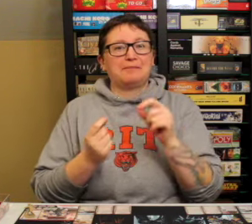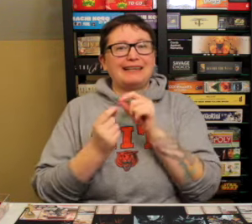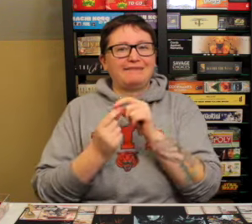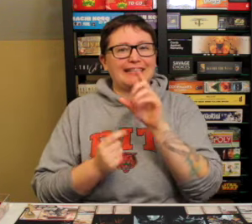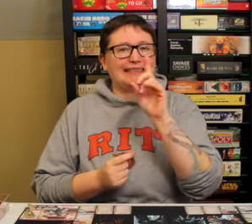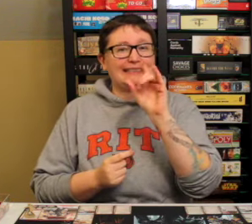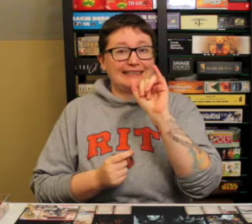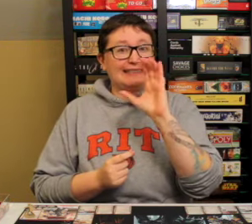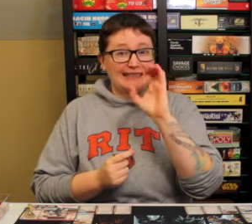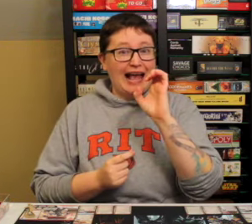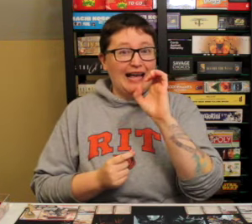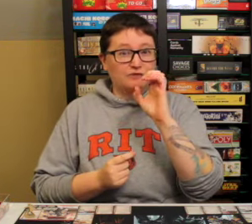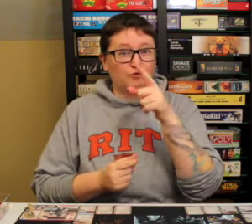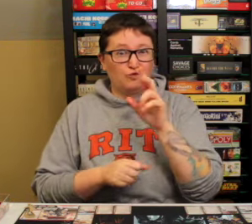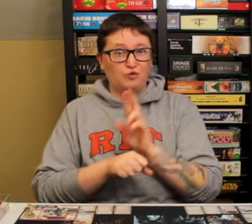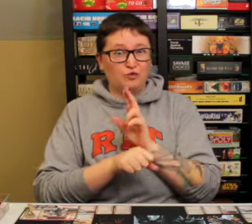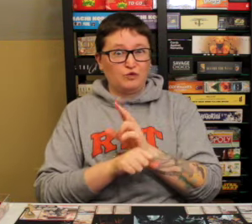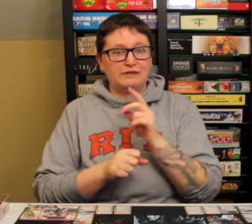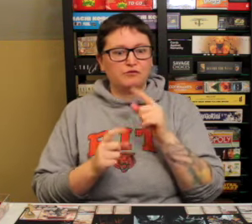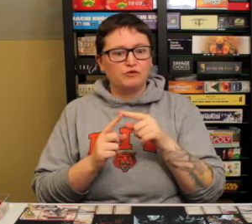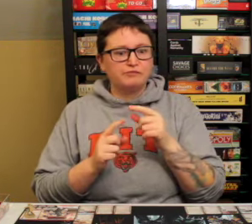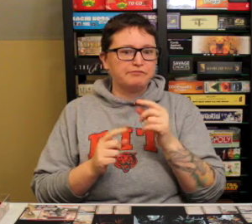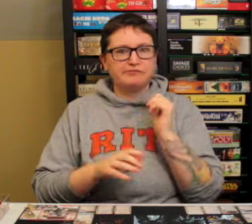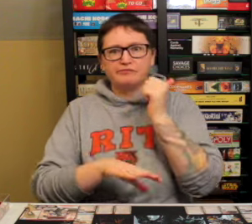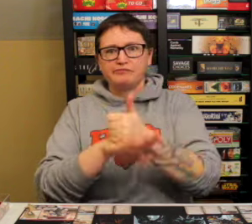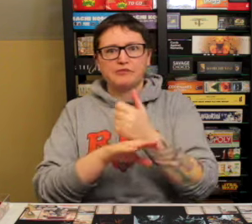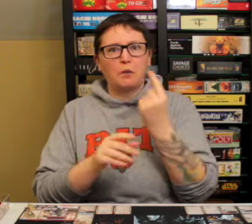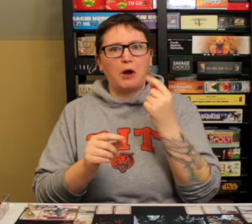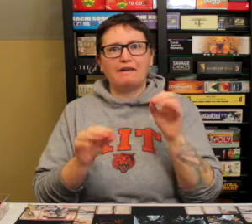or it could have specific dice that you need to use.